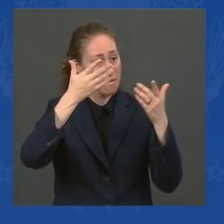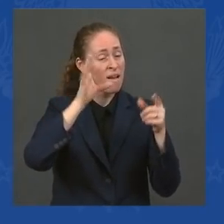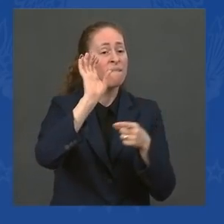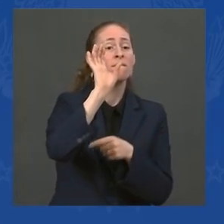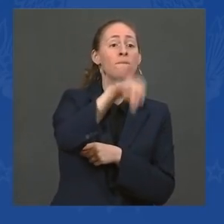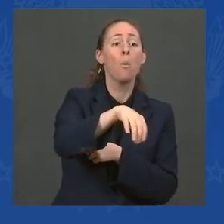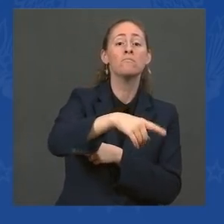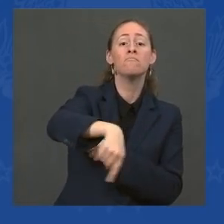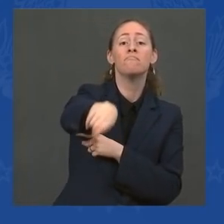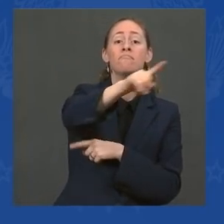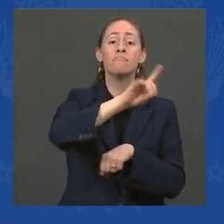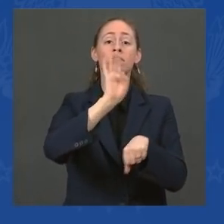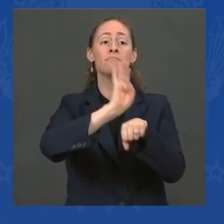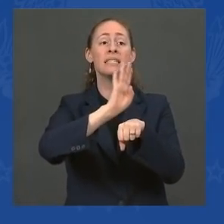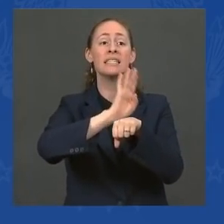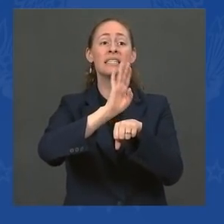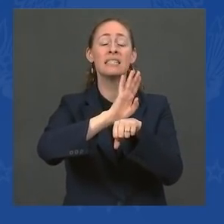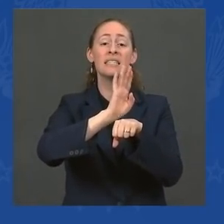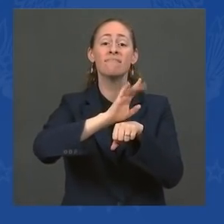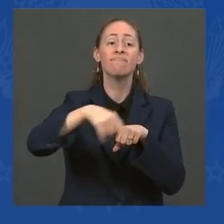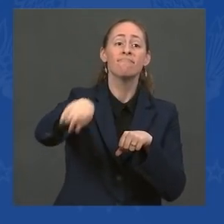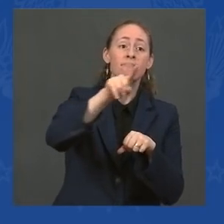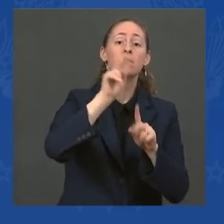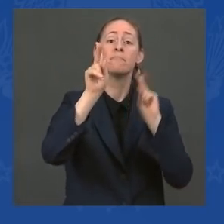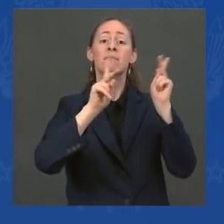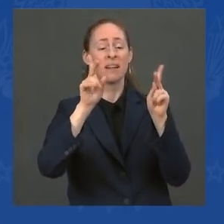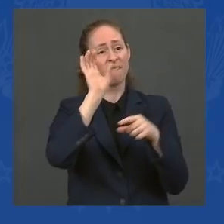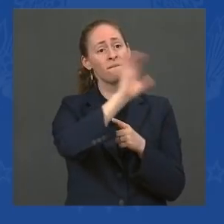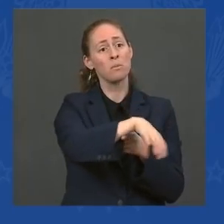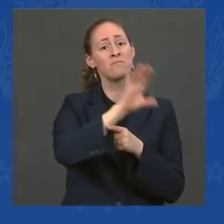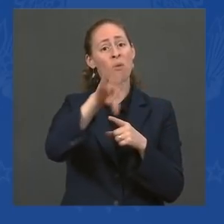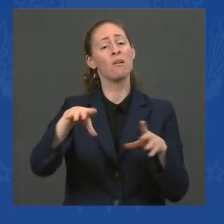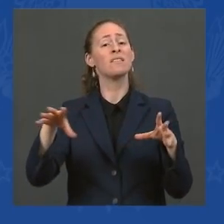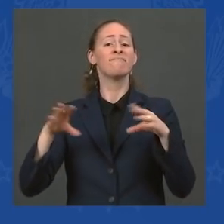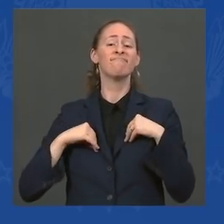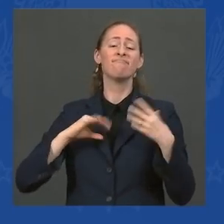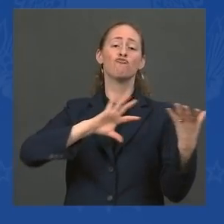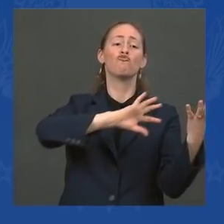to accept all the pain, the turmoil, and the hardship that comes with default.